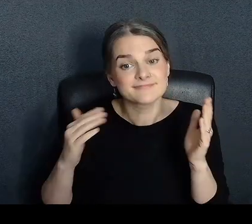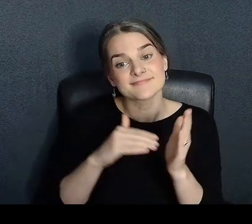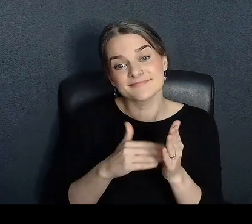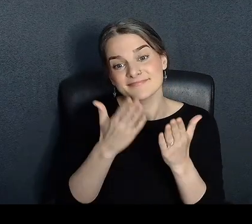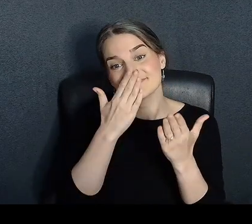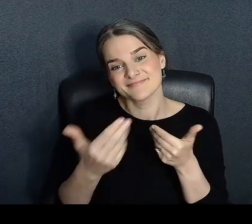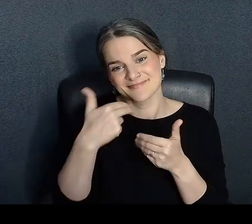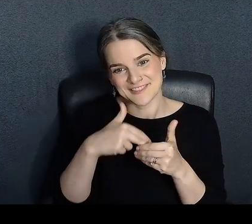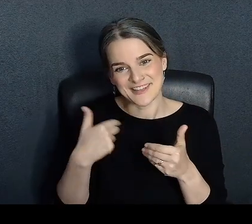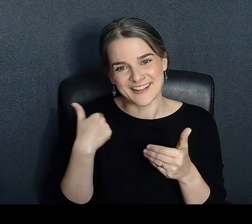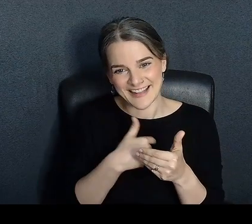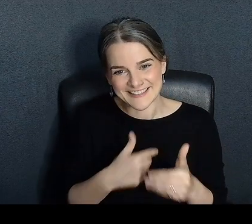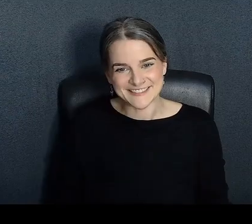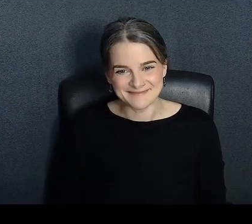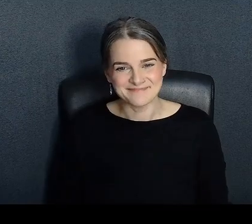We're going to talk about tools for hearing.